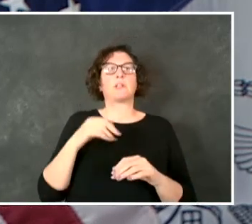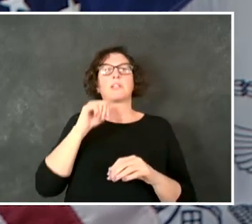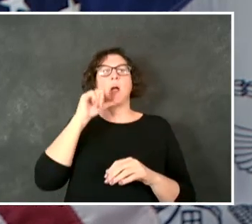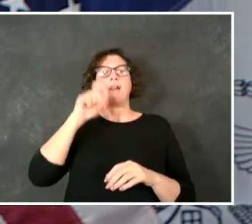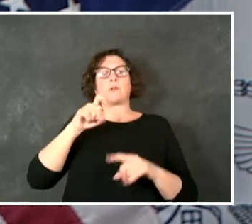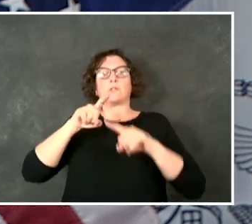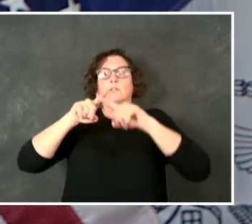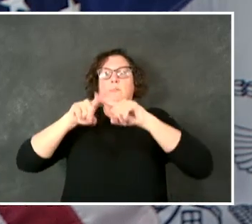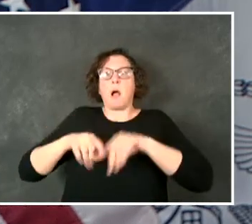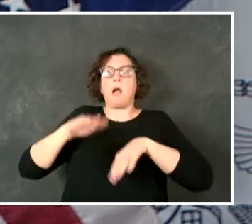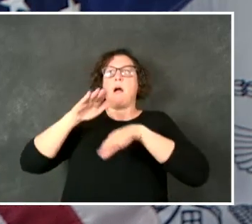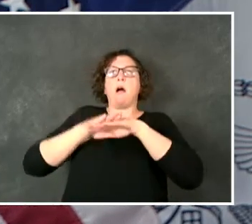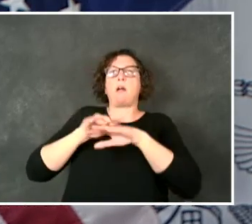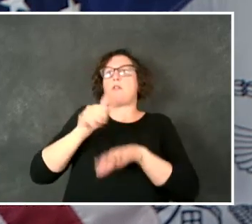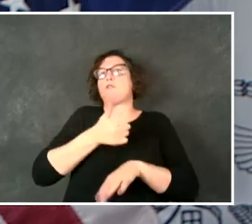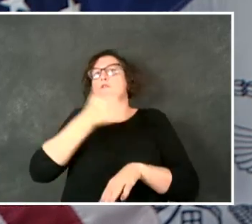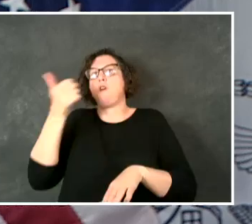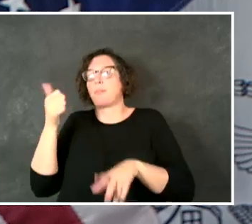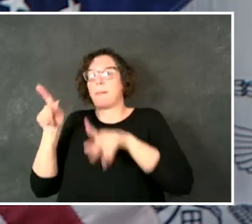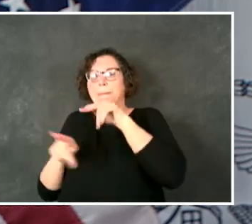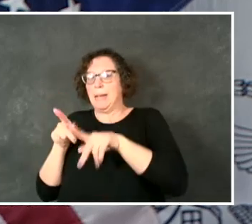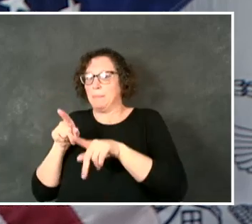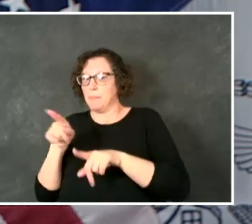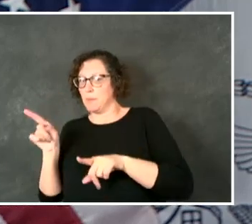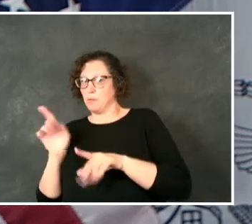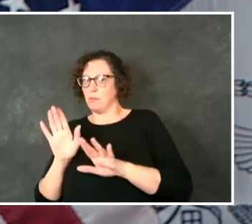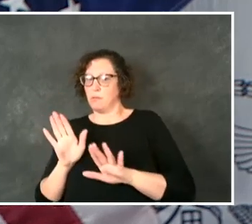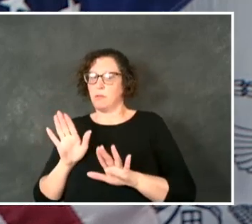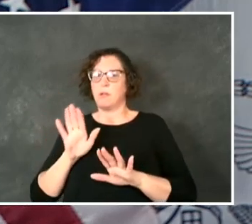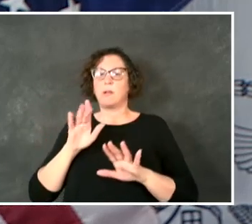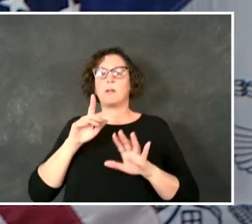FORWARD WITHOUT BEING DEPEN DENT ON SOME OF THE